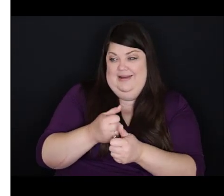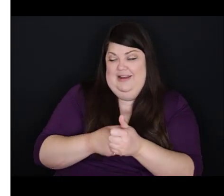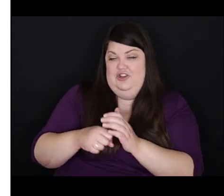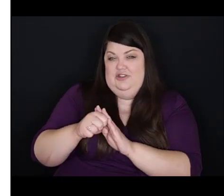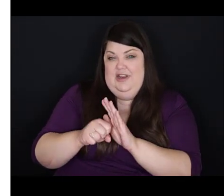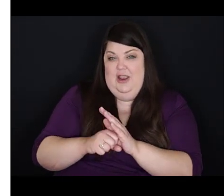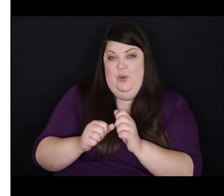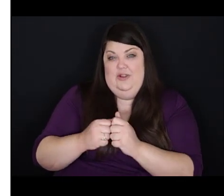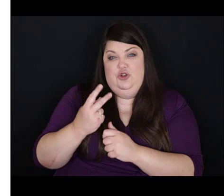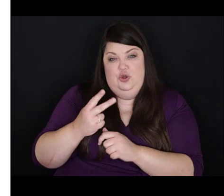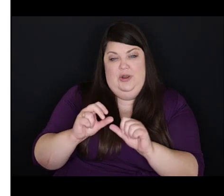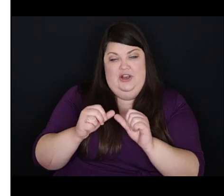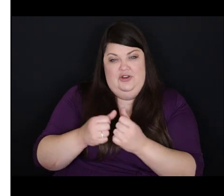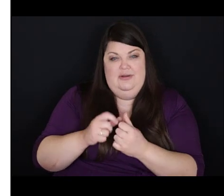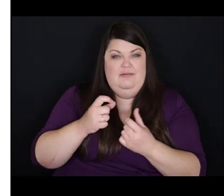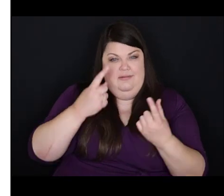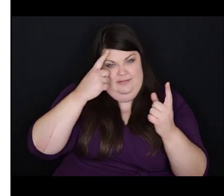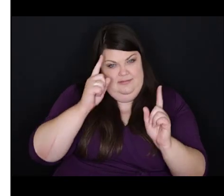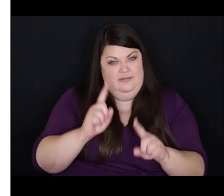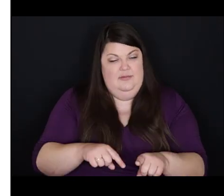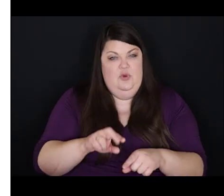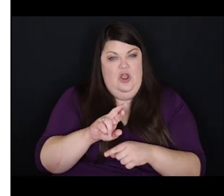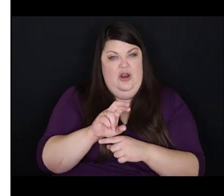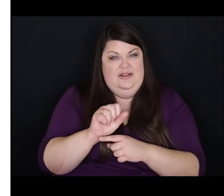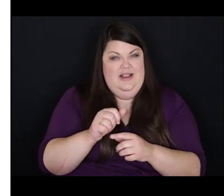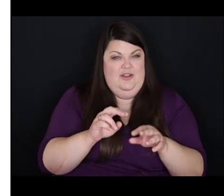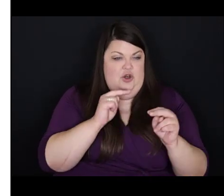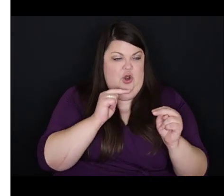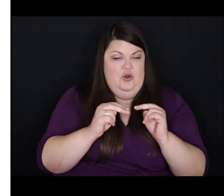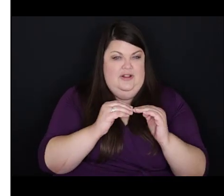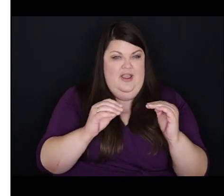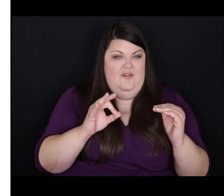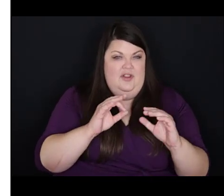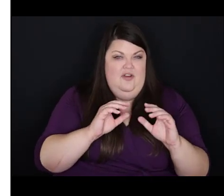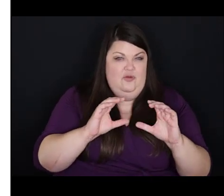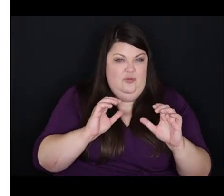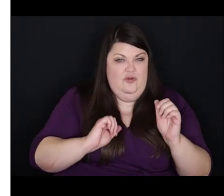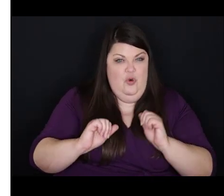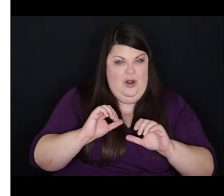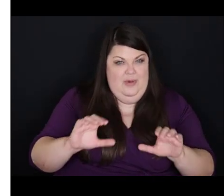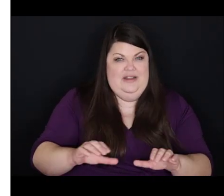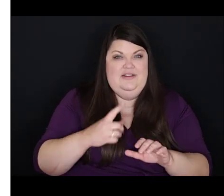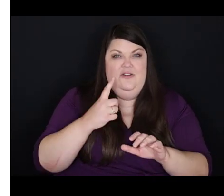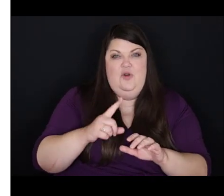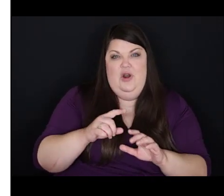agreement with RSA on the negotiated levels of performance for the indicators for each of the